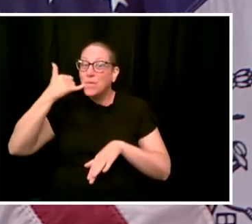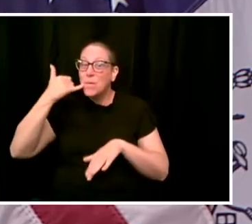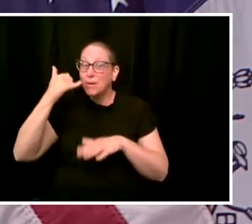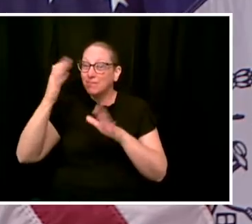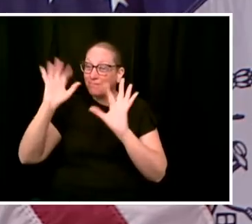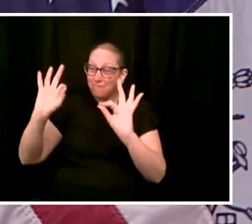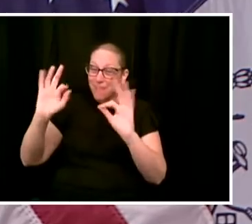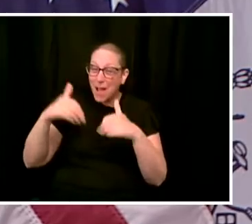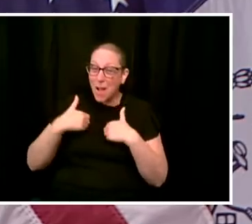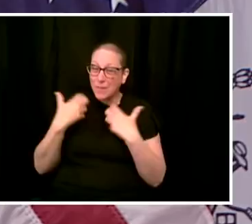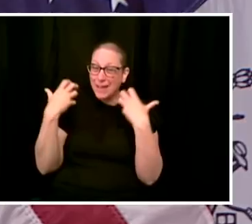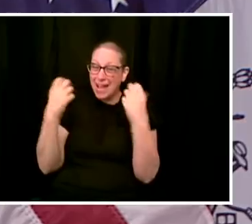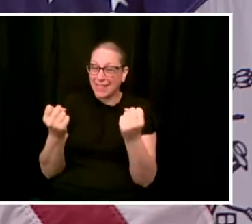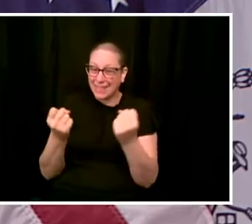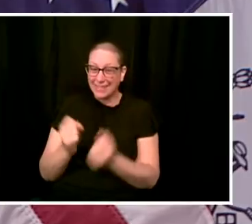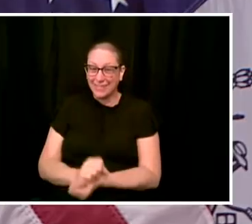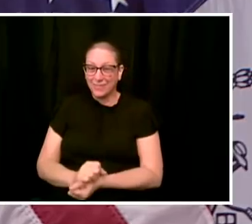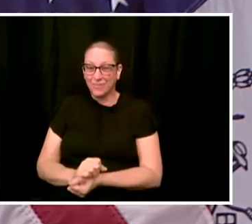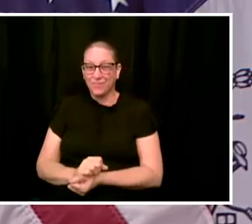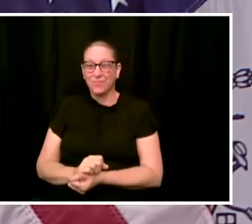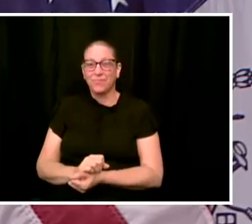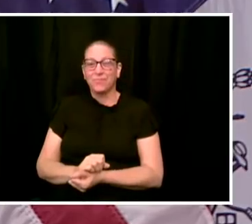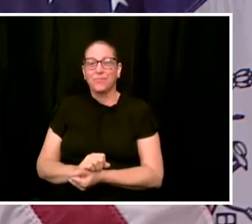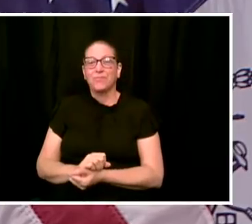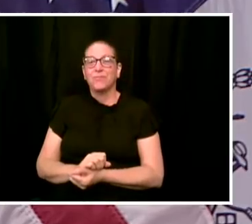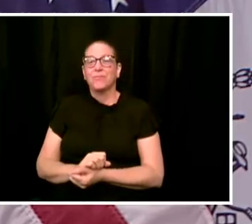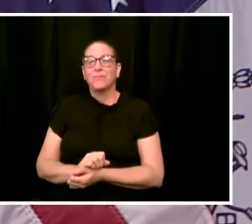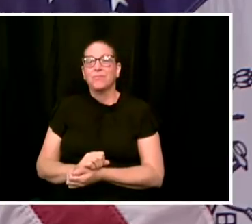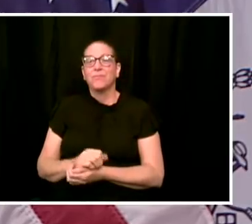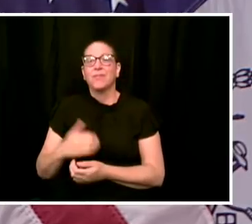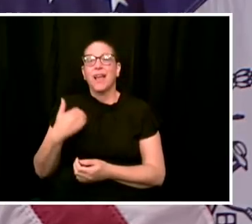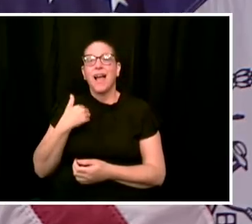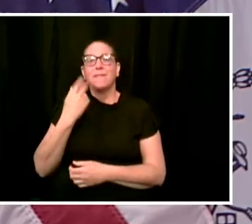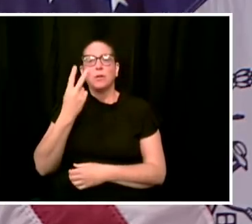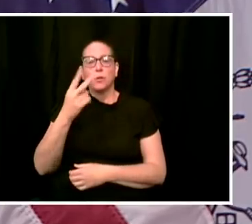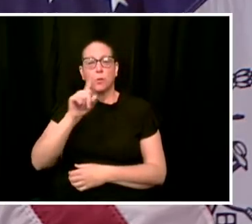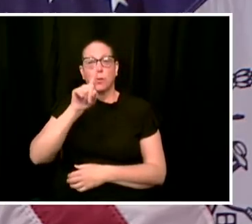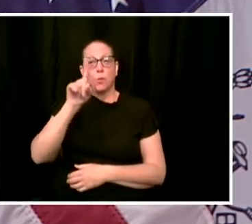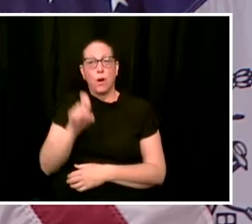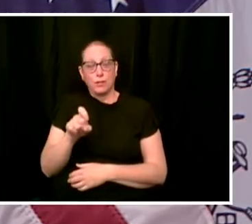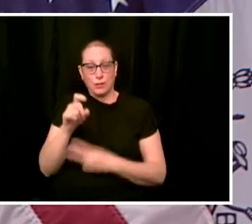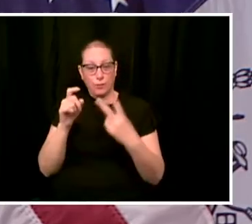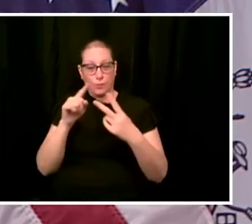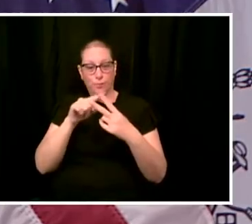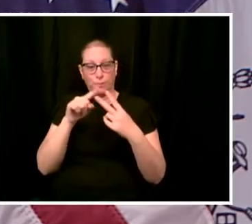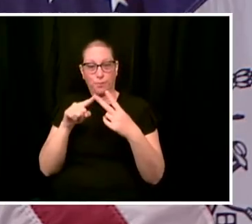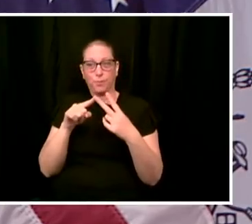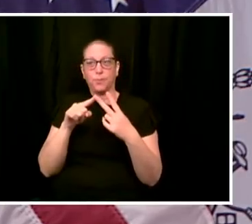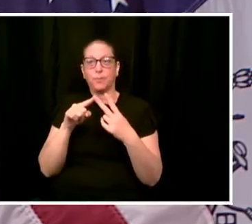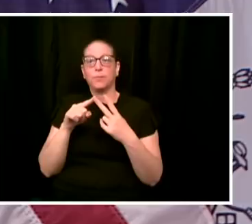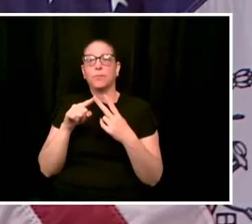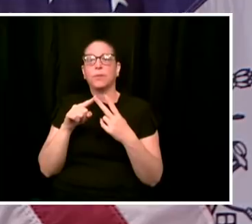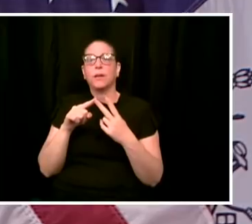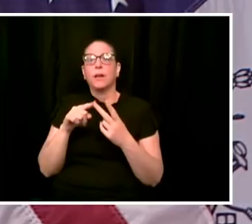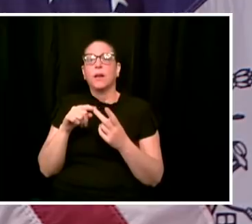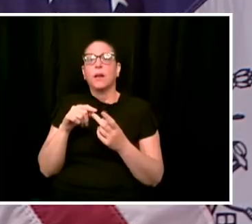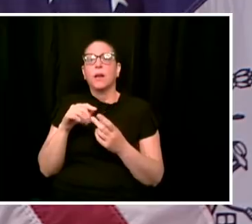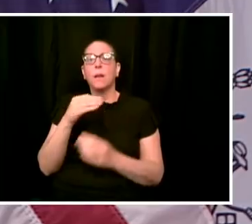HOPE EVERYONEIS DOING WELL. GOOD MORNING, HOW YOU DOING? GOOD. I HAVE TWO QUESTIONS.